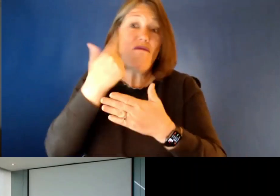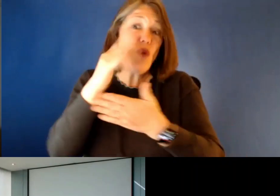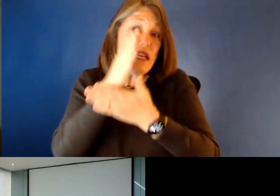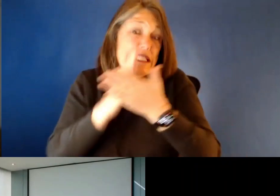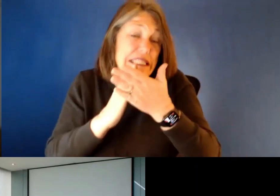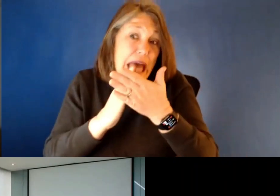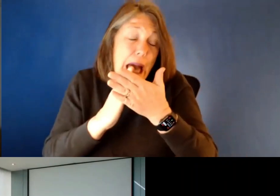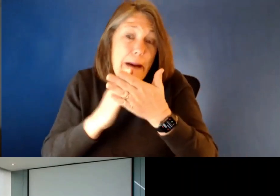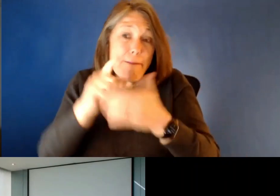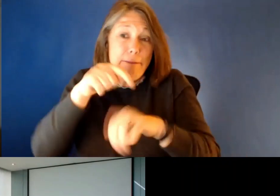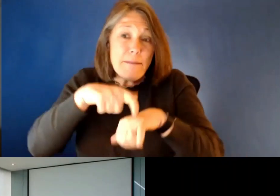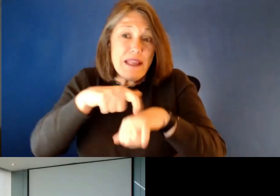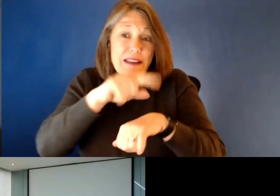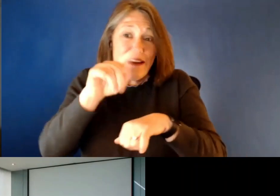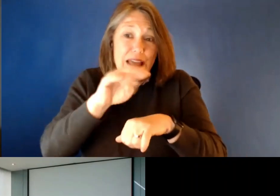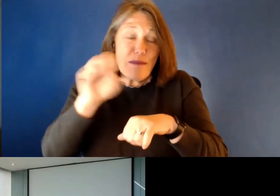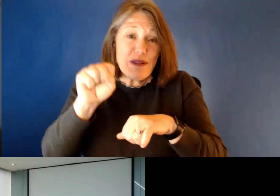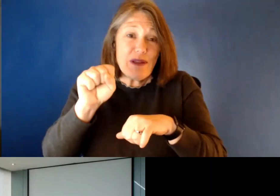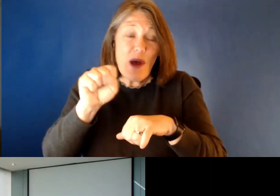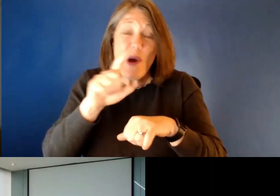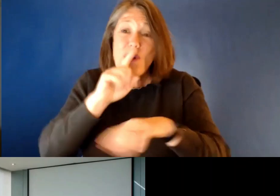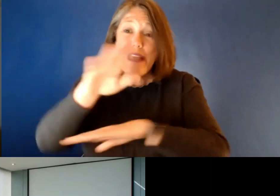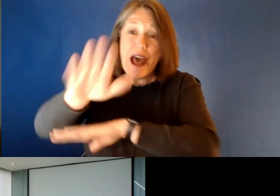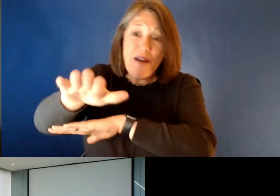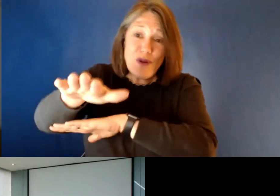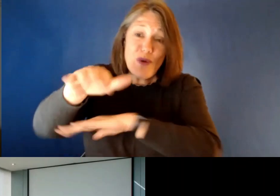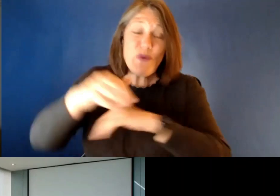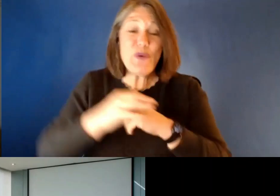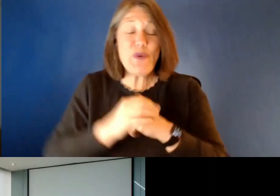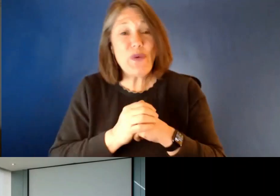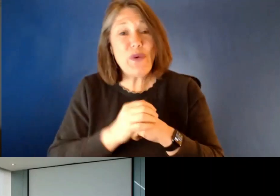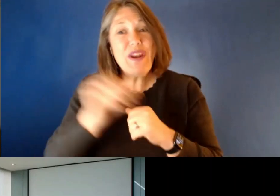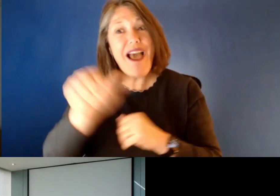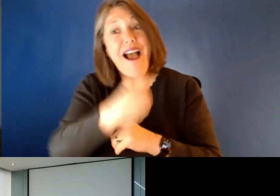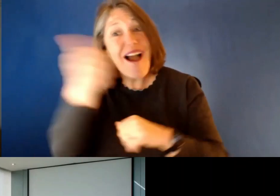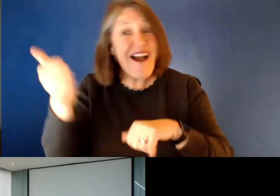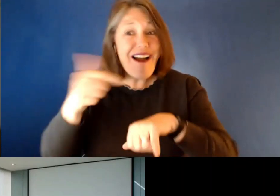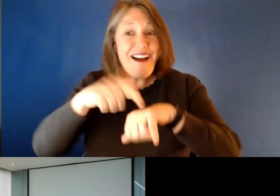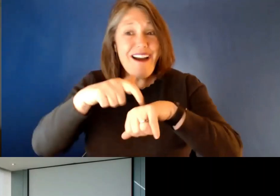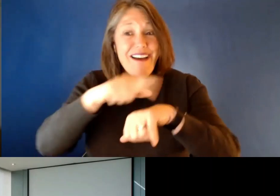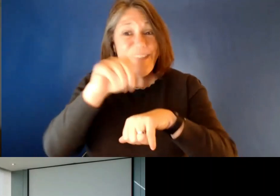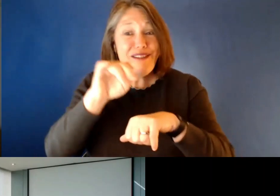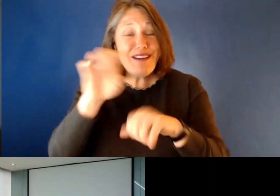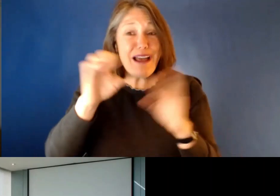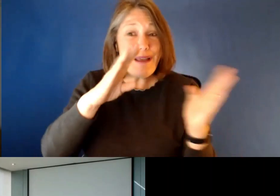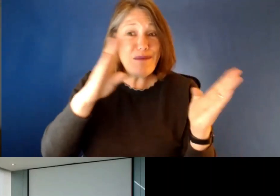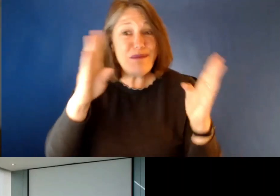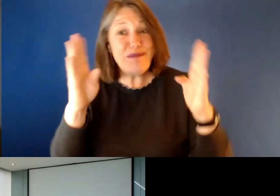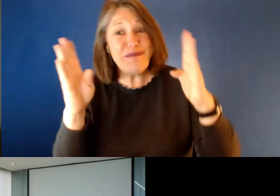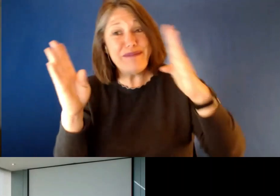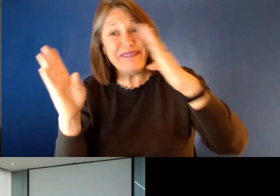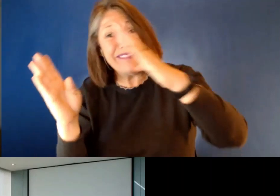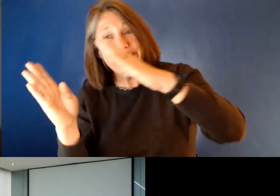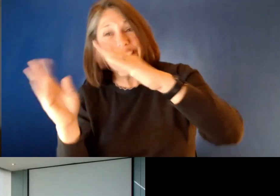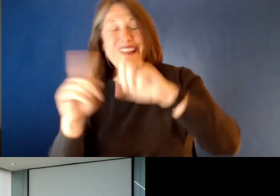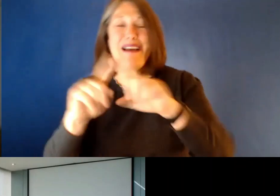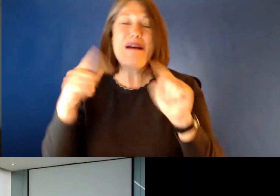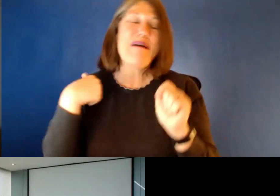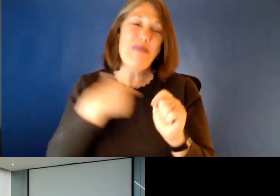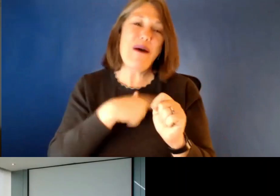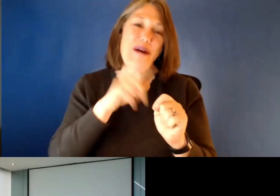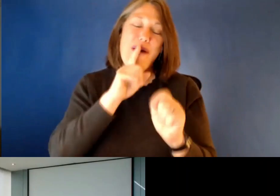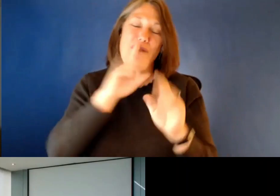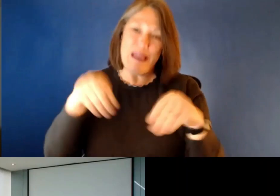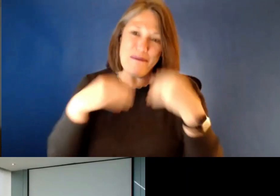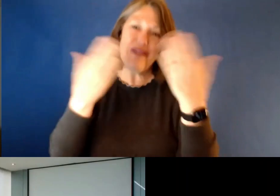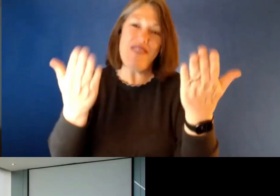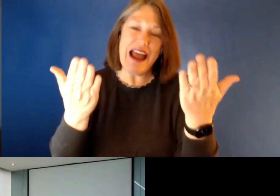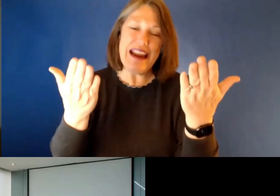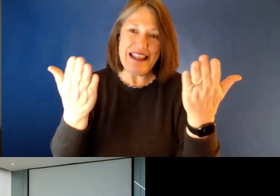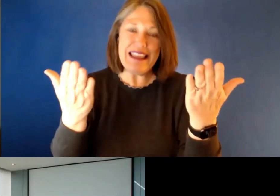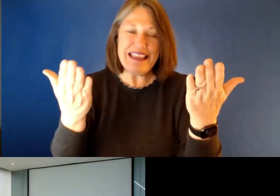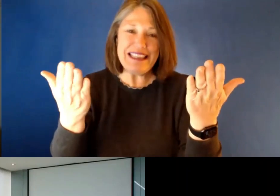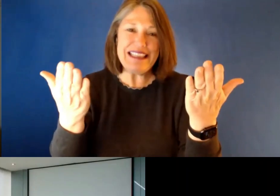06:06:00 in the afternoon another time zones. 06:06:09 We have really provided this session